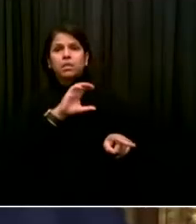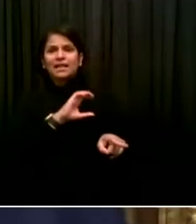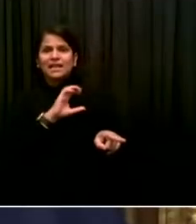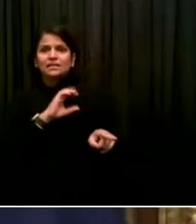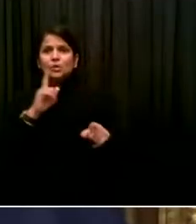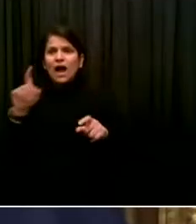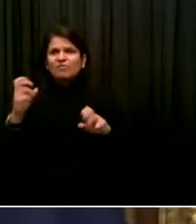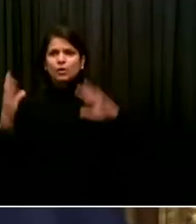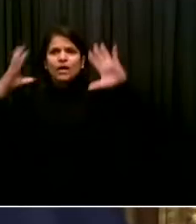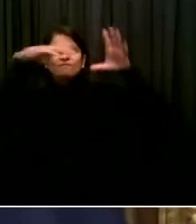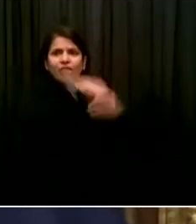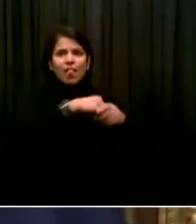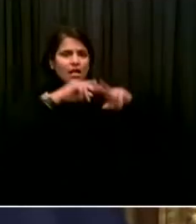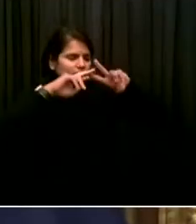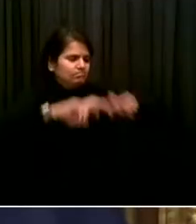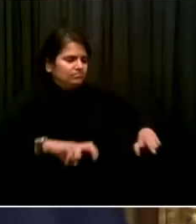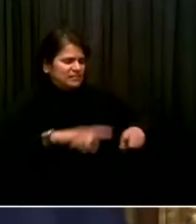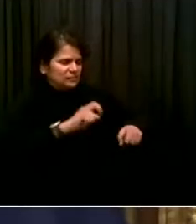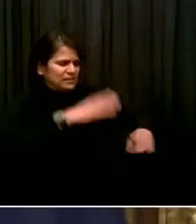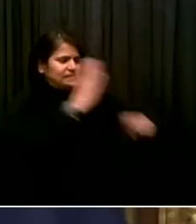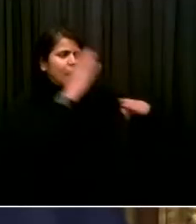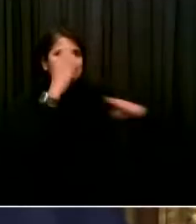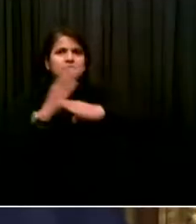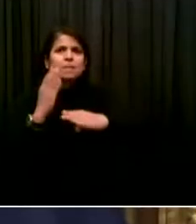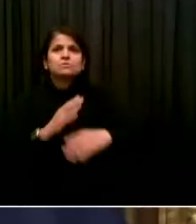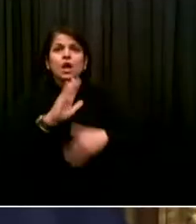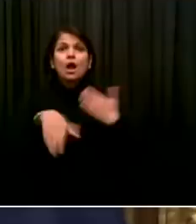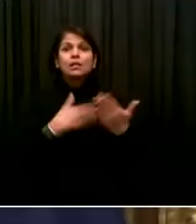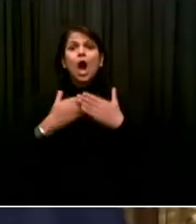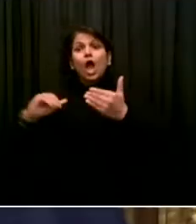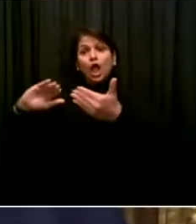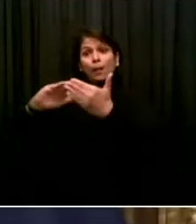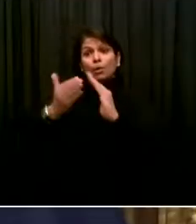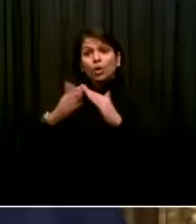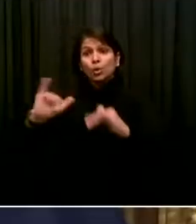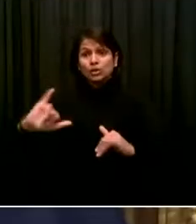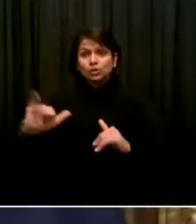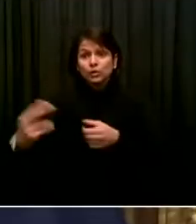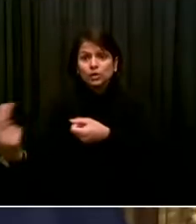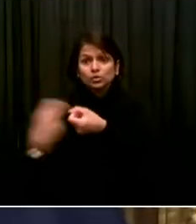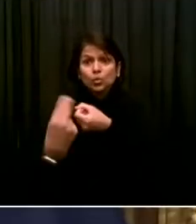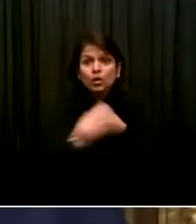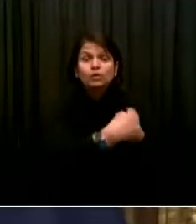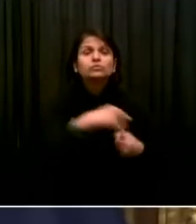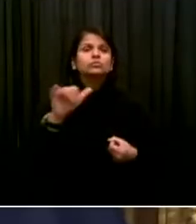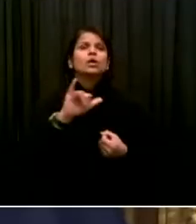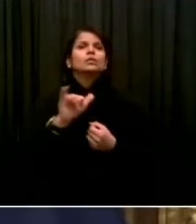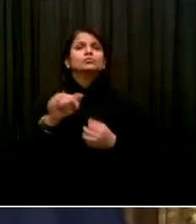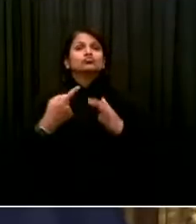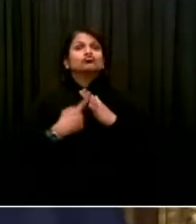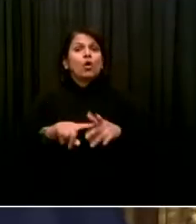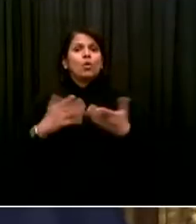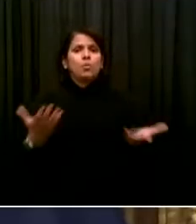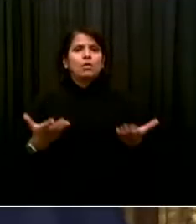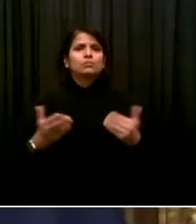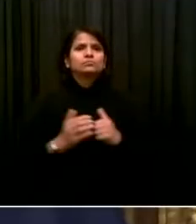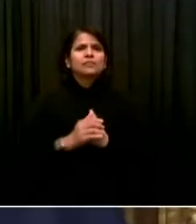GUN VIOLENCE. WE MAKE NEW EFFORTS TO STRENGTHEN AND REENFORCE IT WHILE CONTINUING